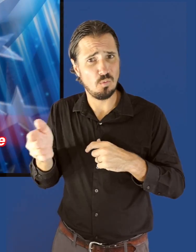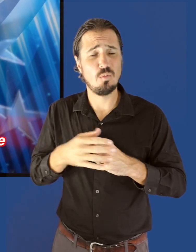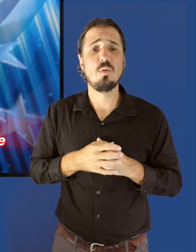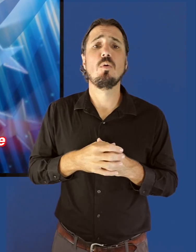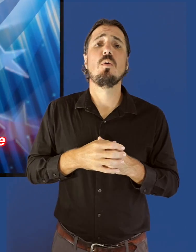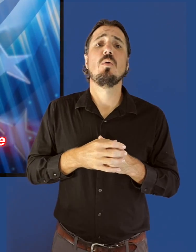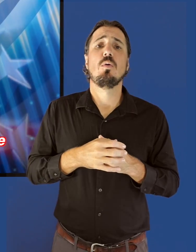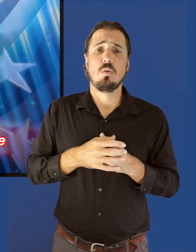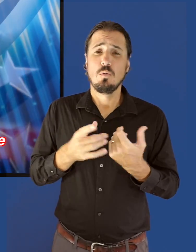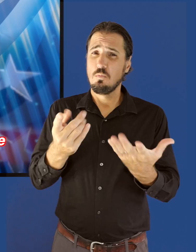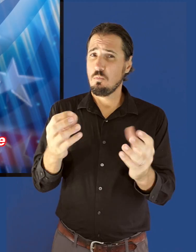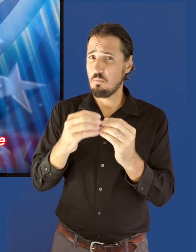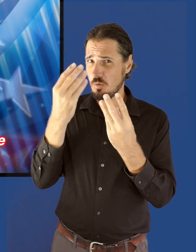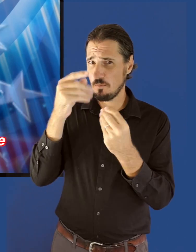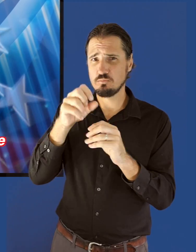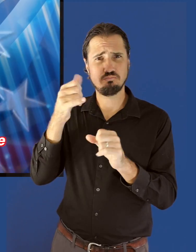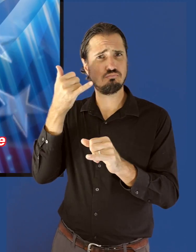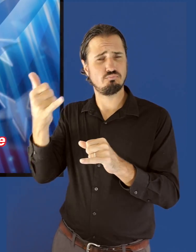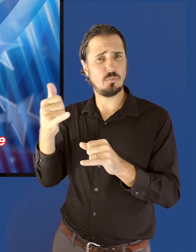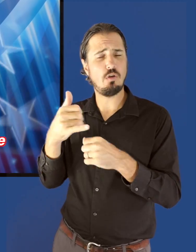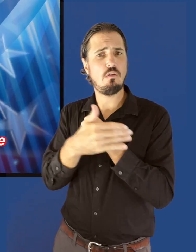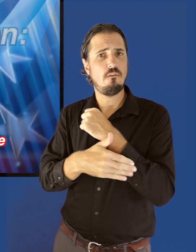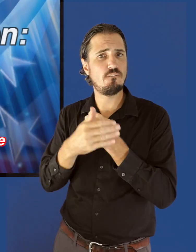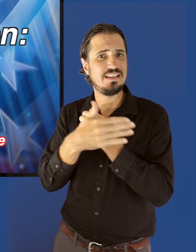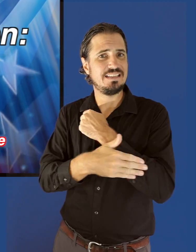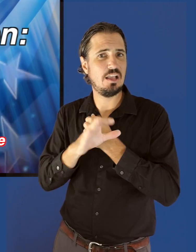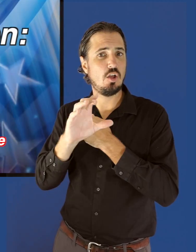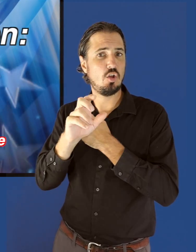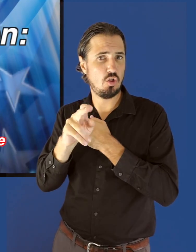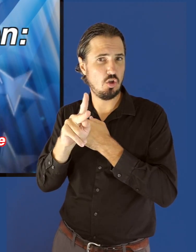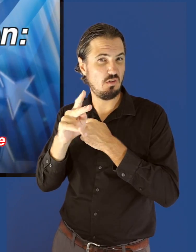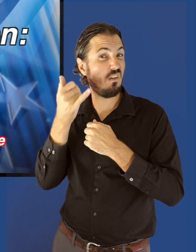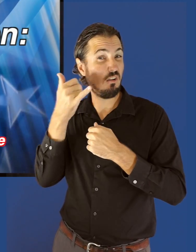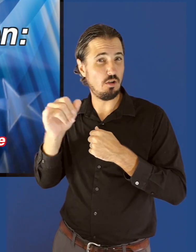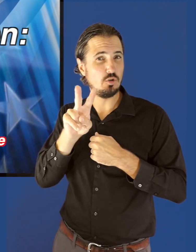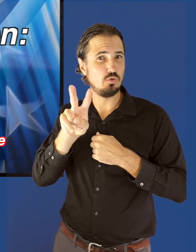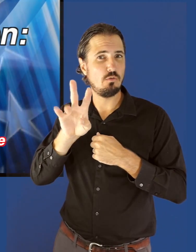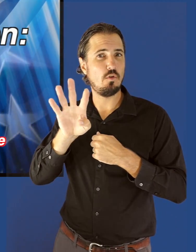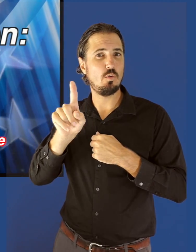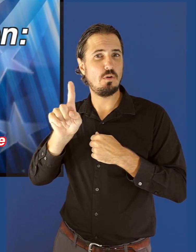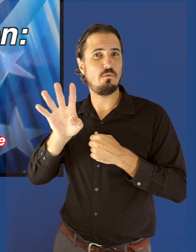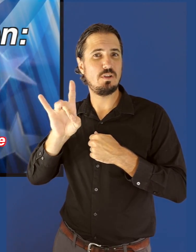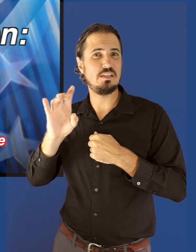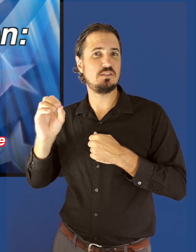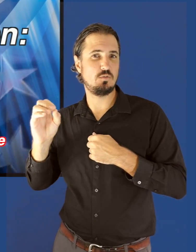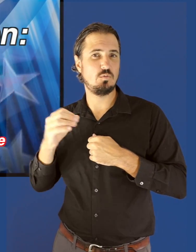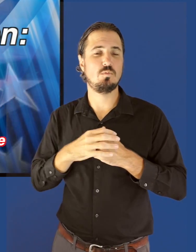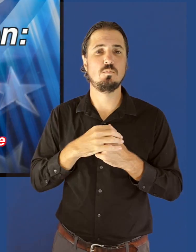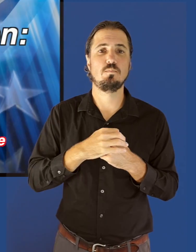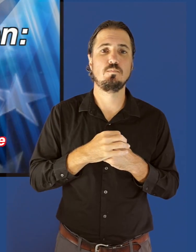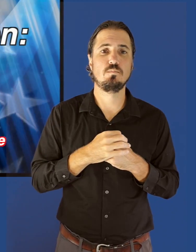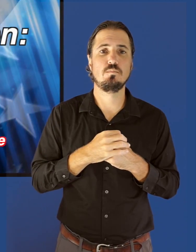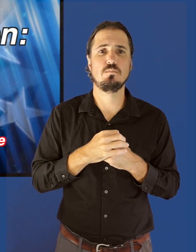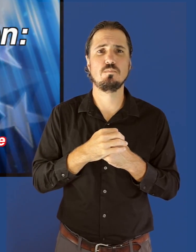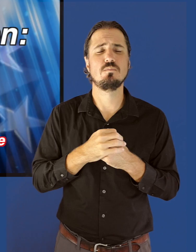For additional information, contact the Office of the County Clerk, Elections Division at 241-4800.